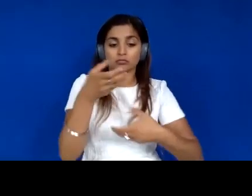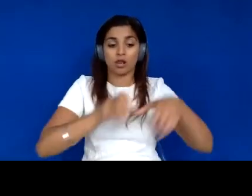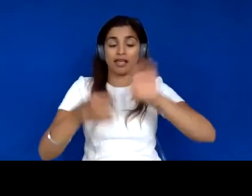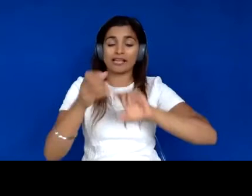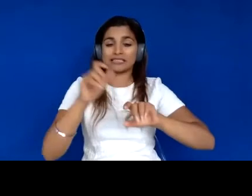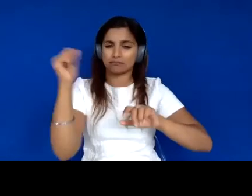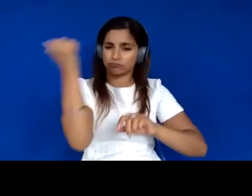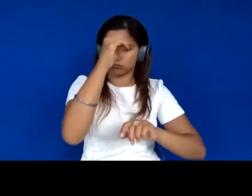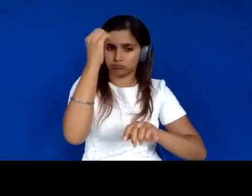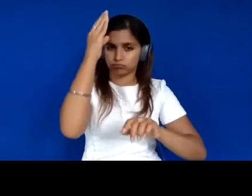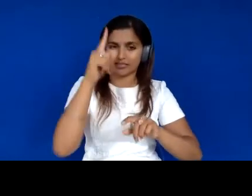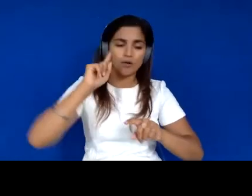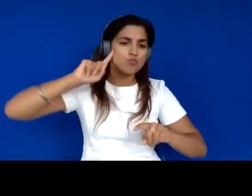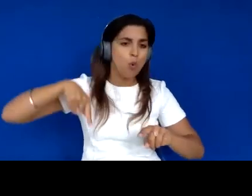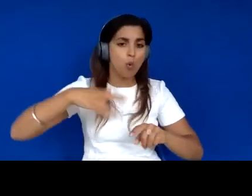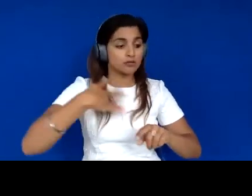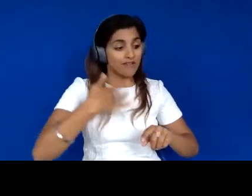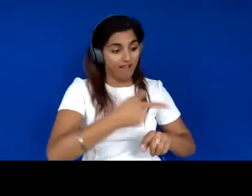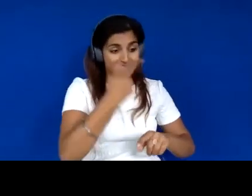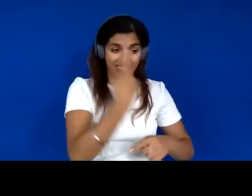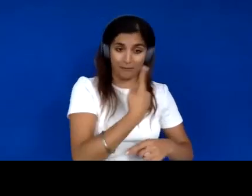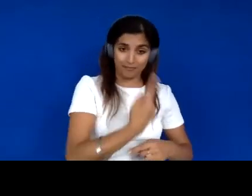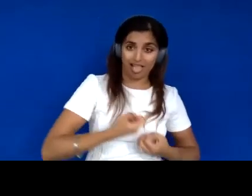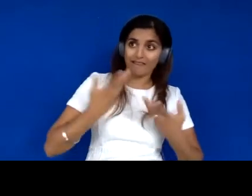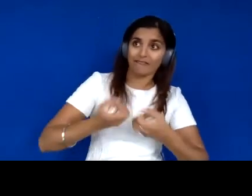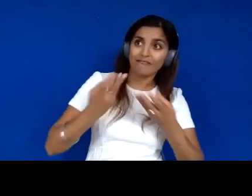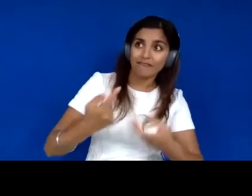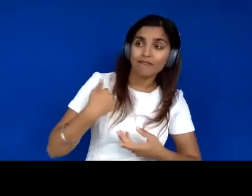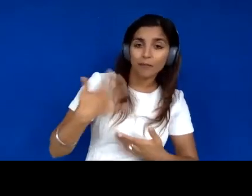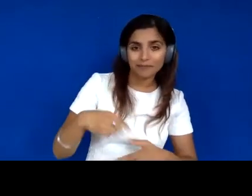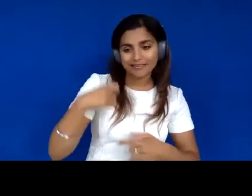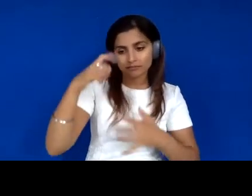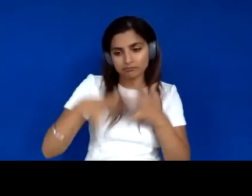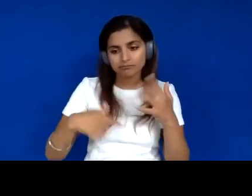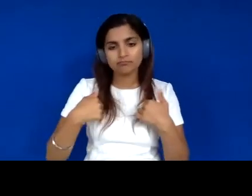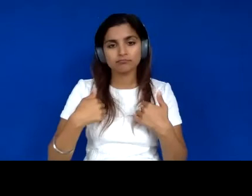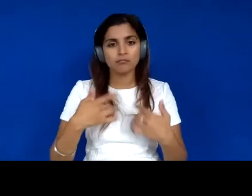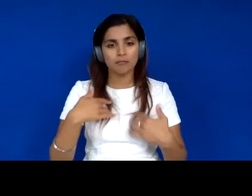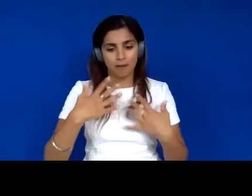own bodily experiences in terms of diagnosis I found that this medical